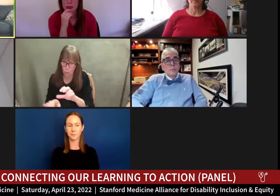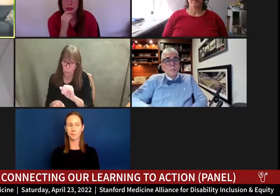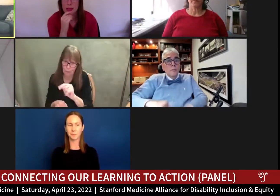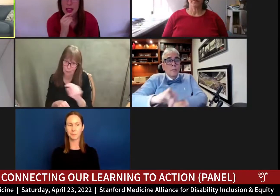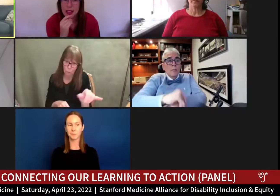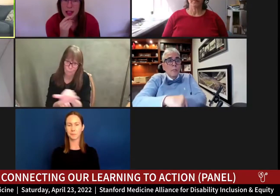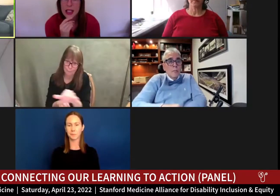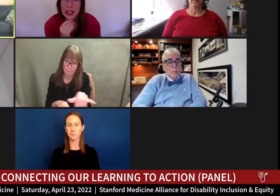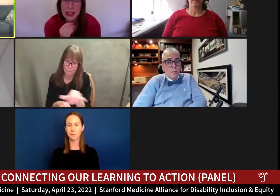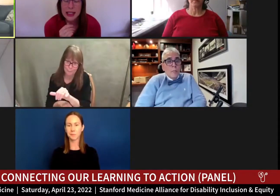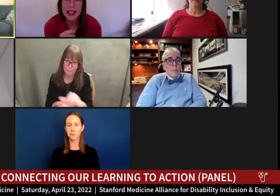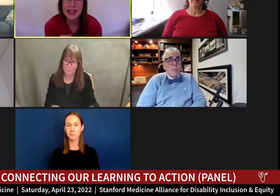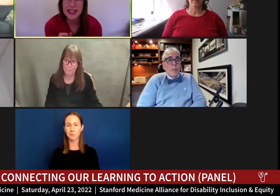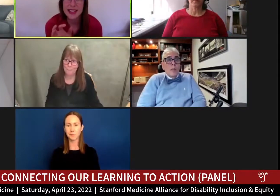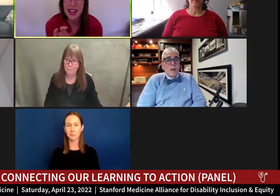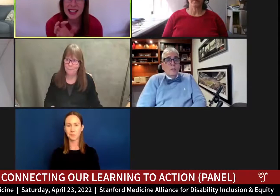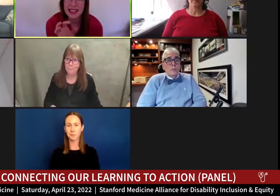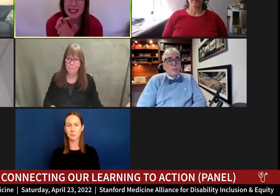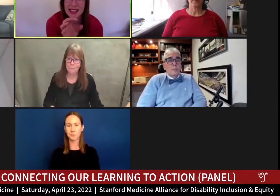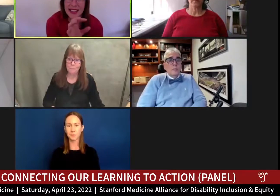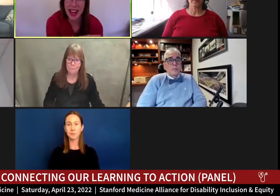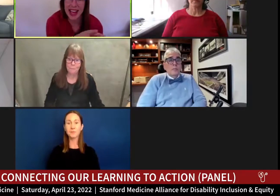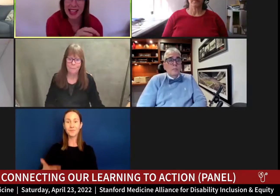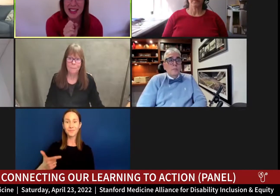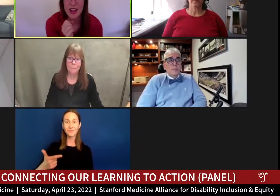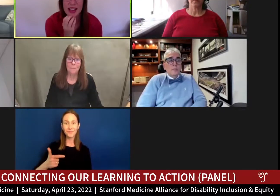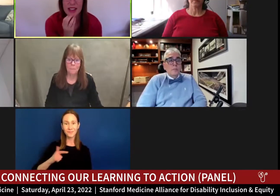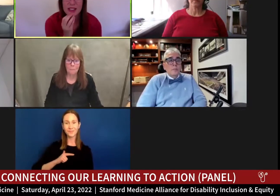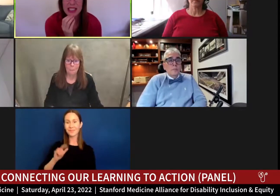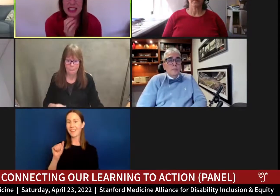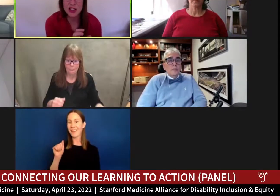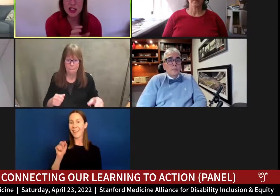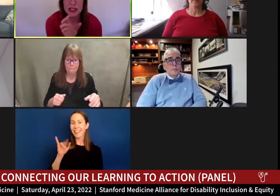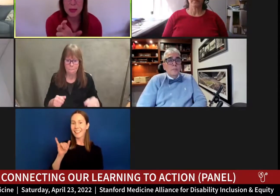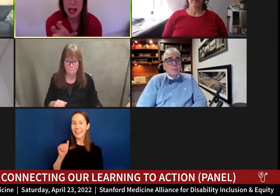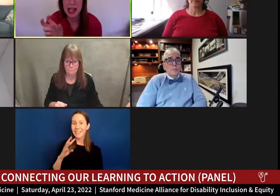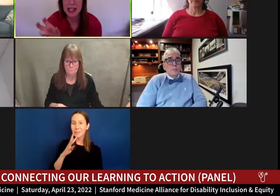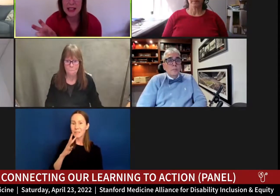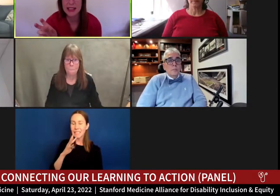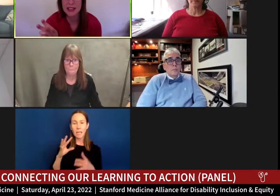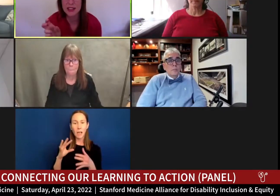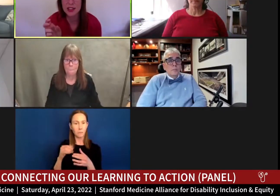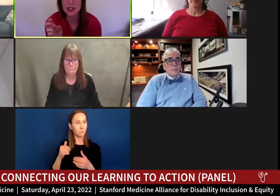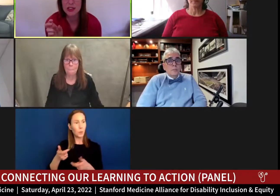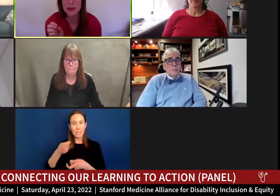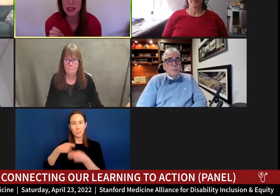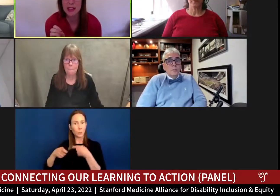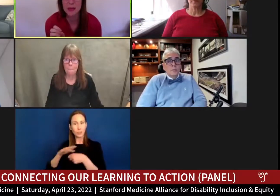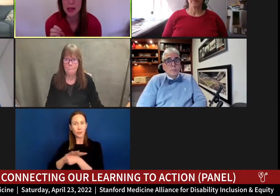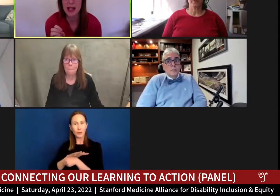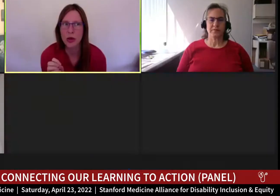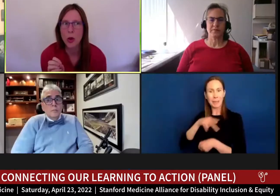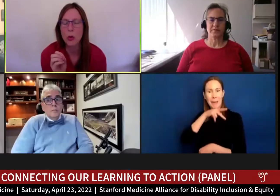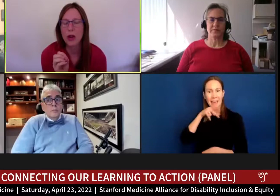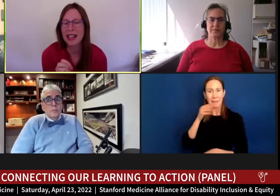And connected to that, [if] each of the panelists could speak about